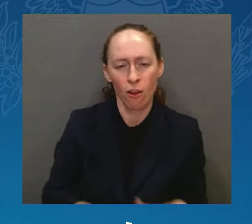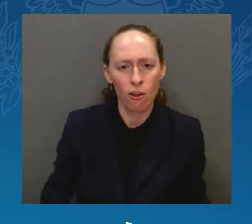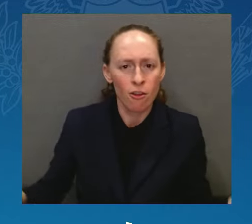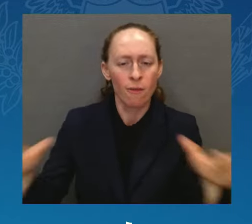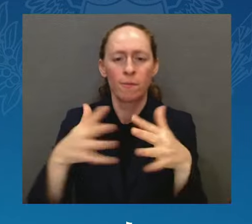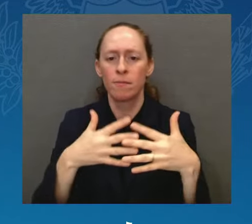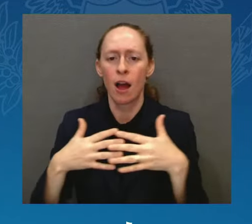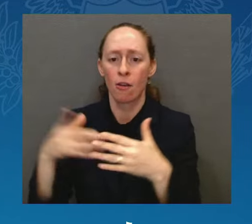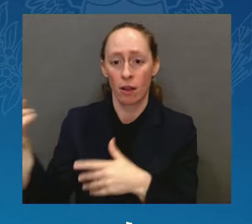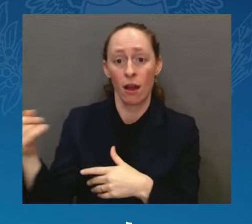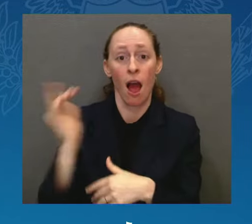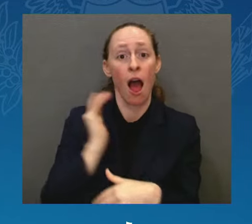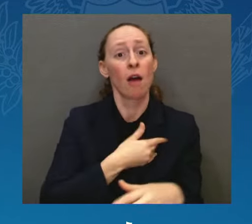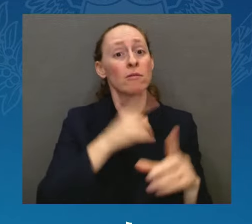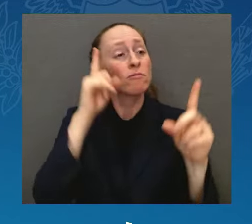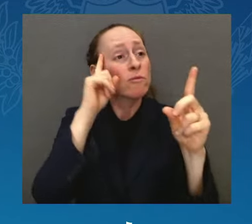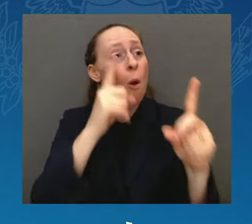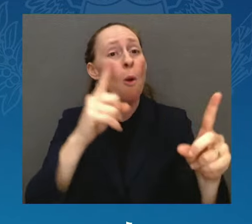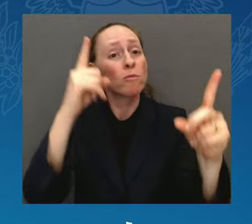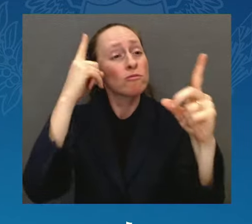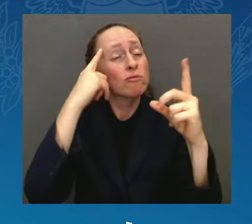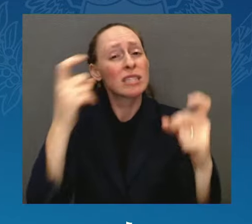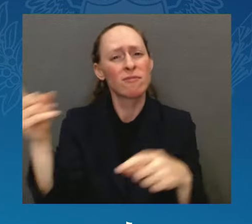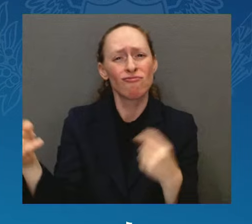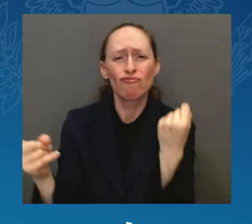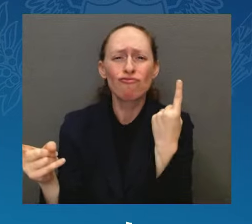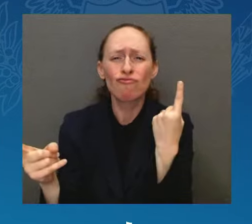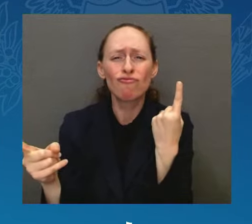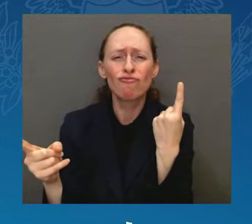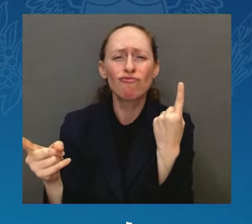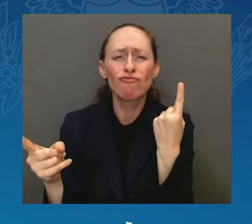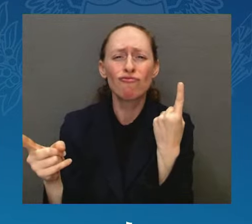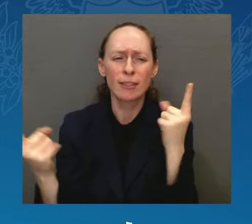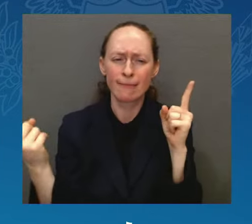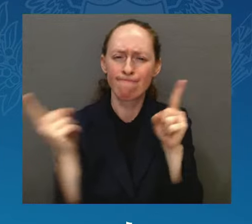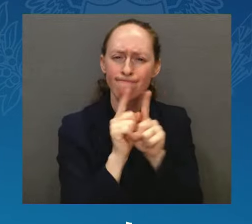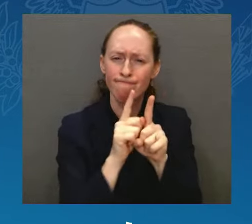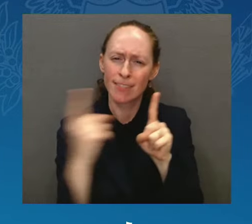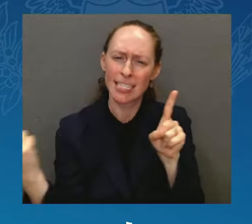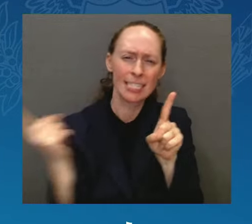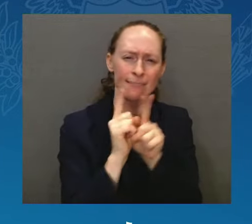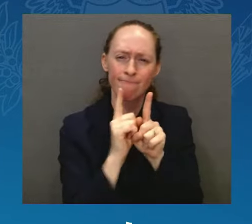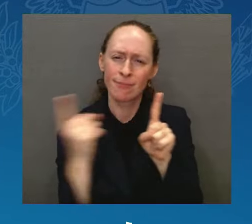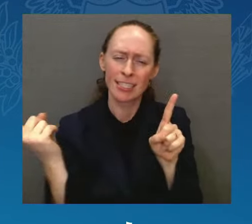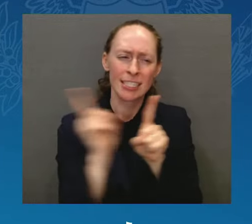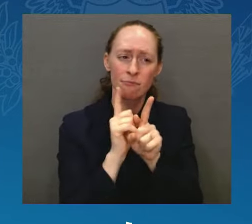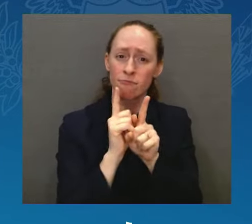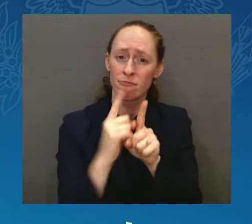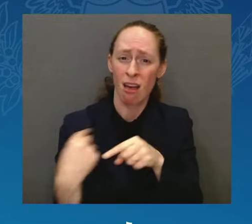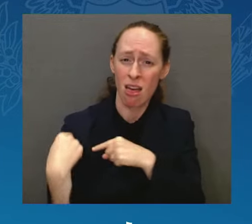and has worked side by side with us her entire career, from her days as district attorney